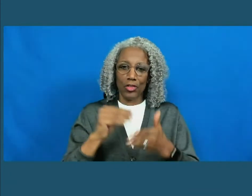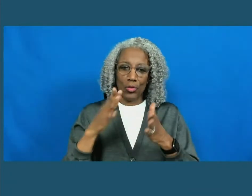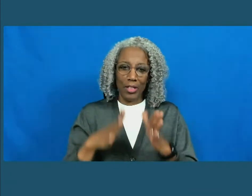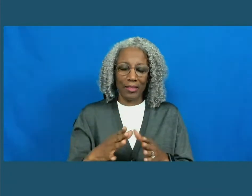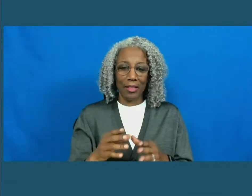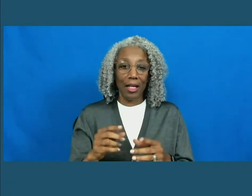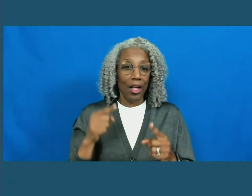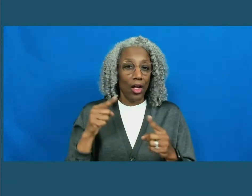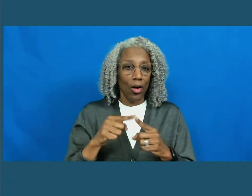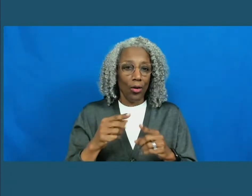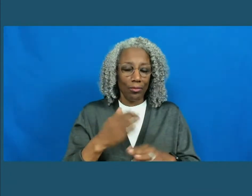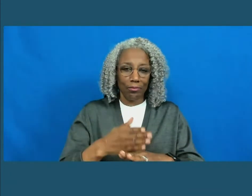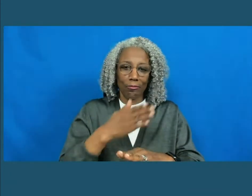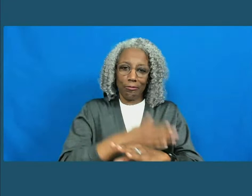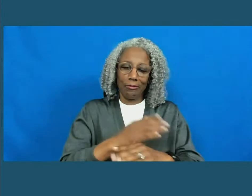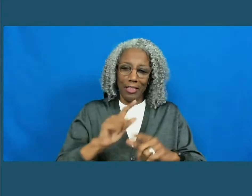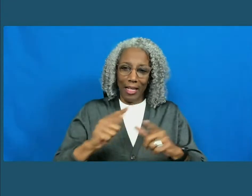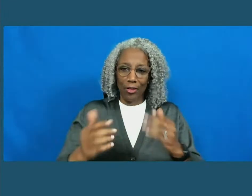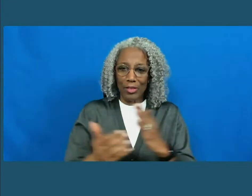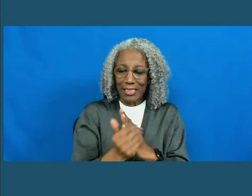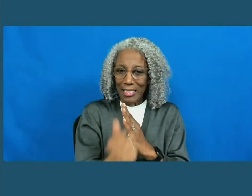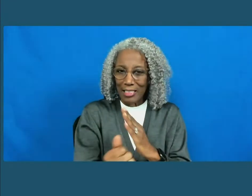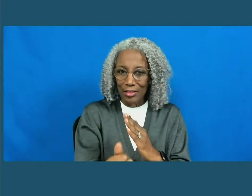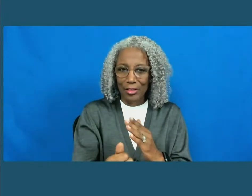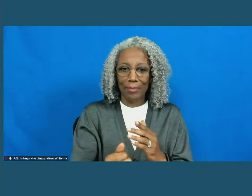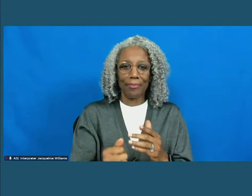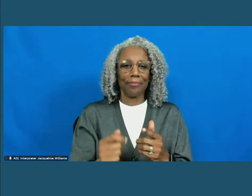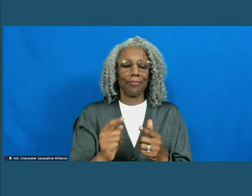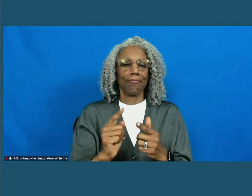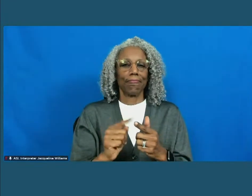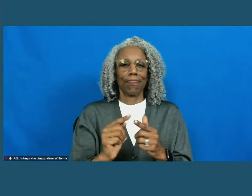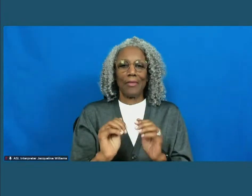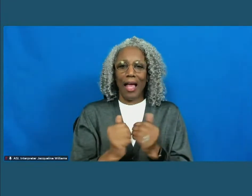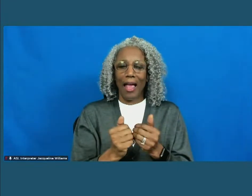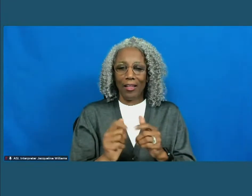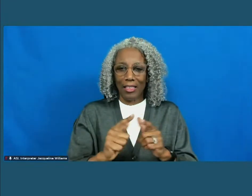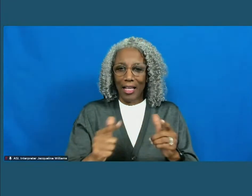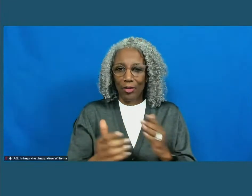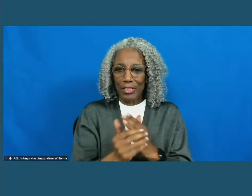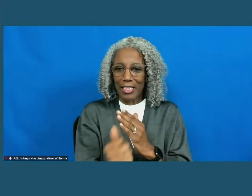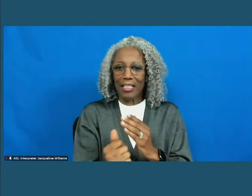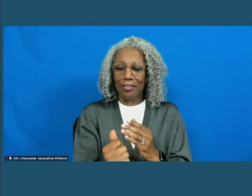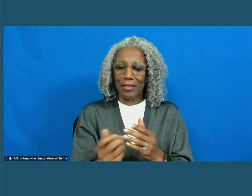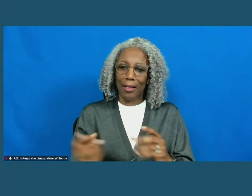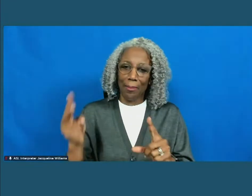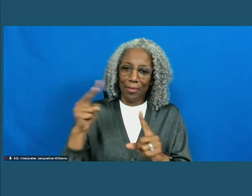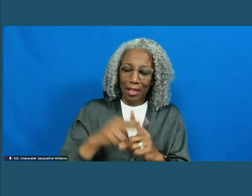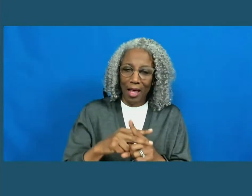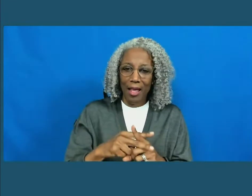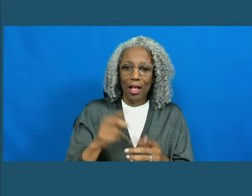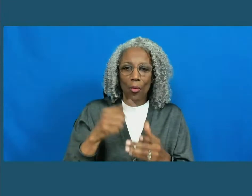of our DLL students. The curriculum focuses on of course , building students, language,